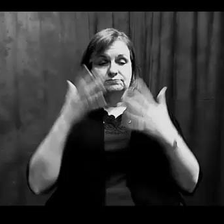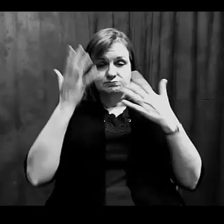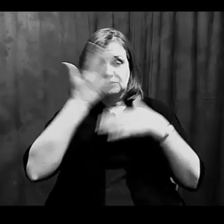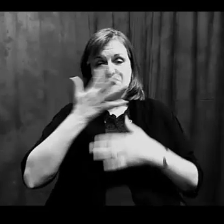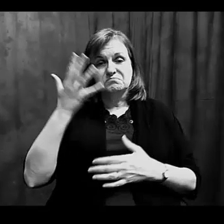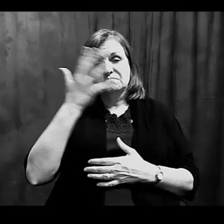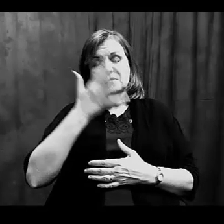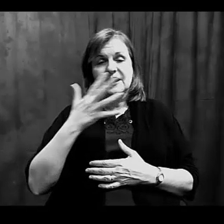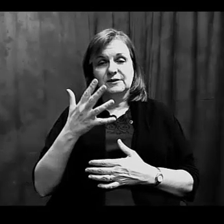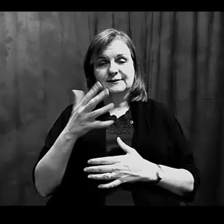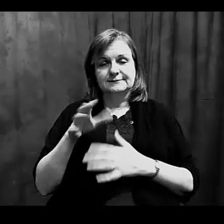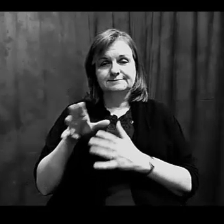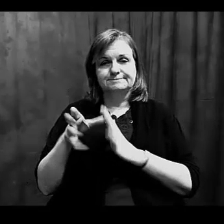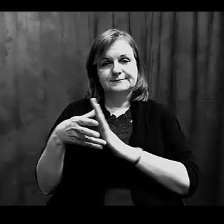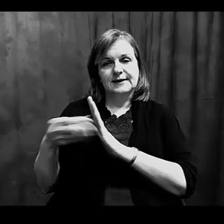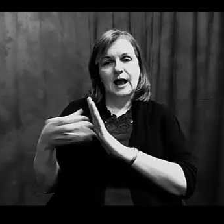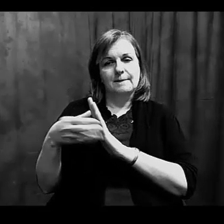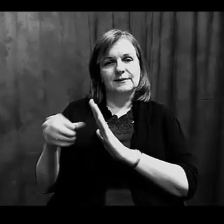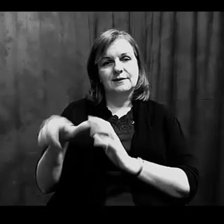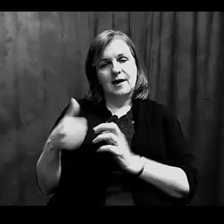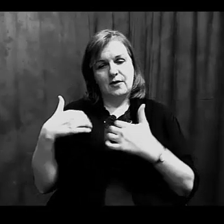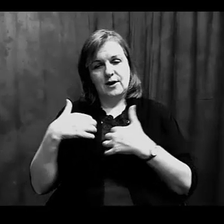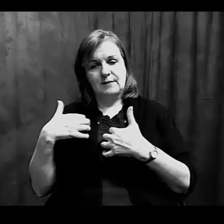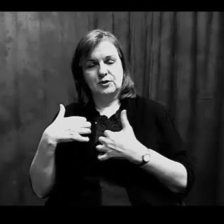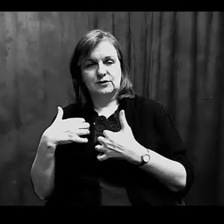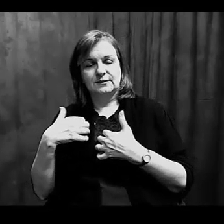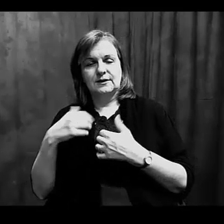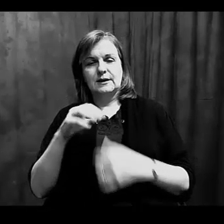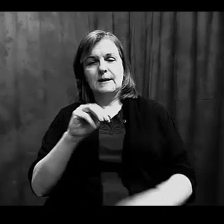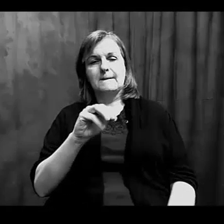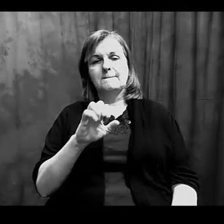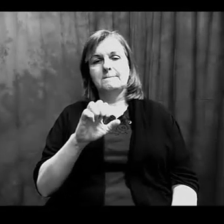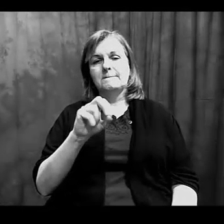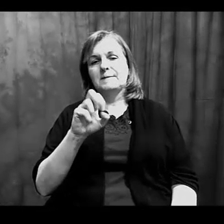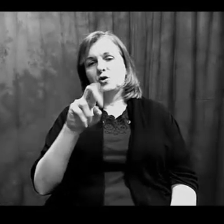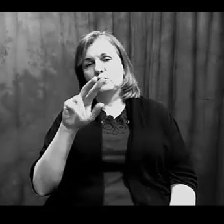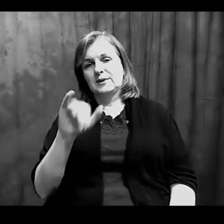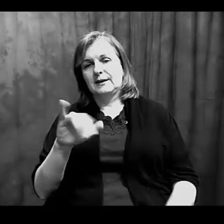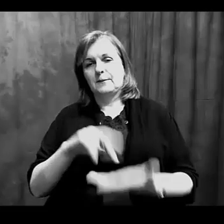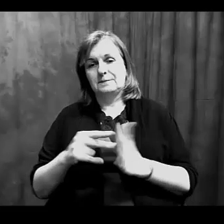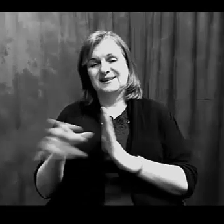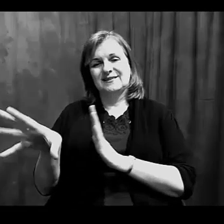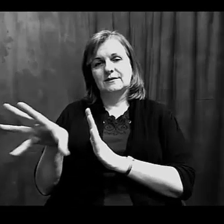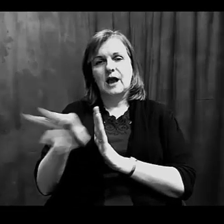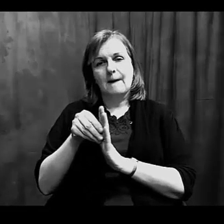kind of leaf shaped again he does blends right in this camouflages is terrific!